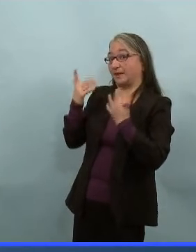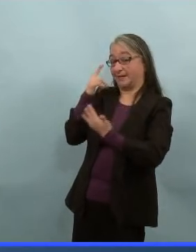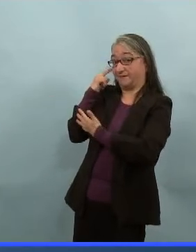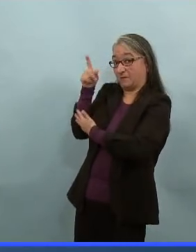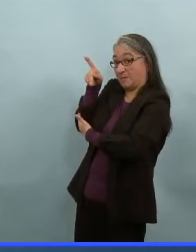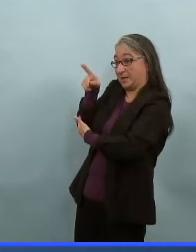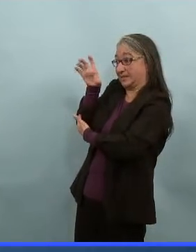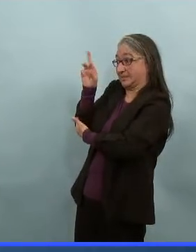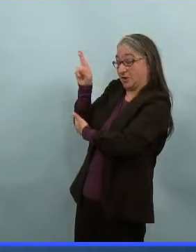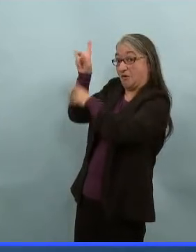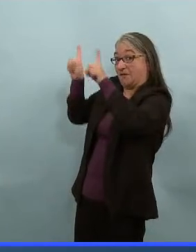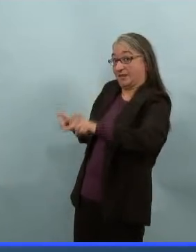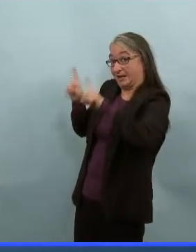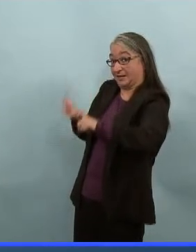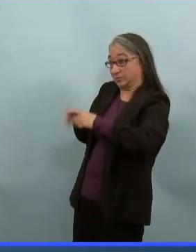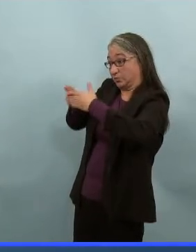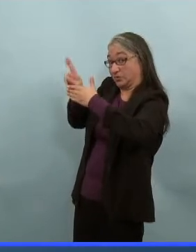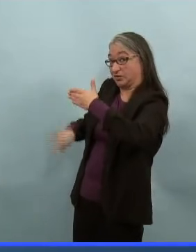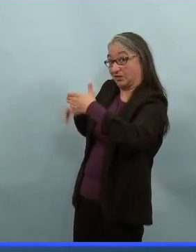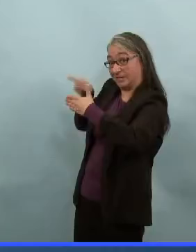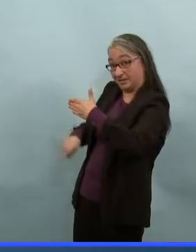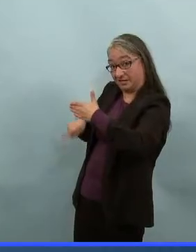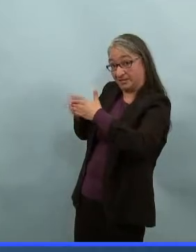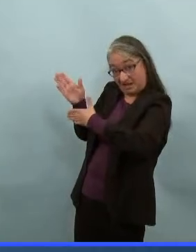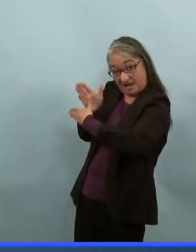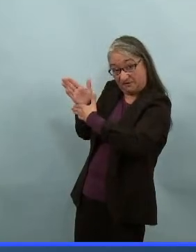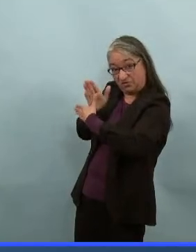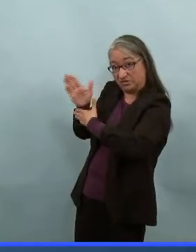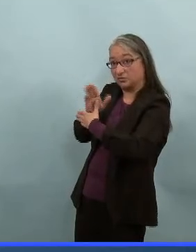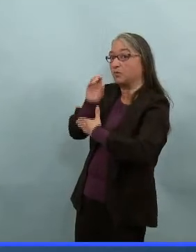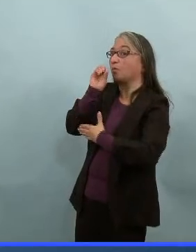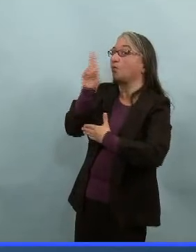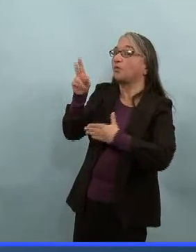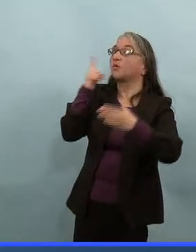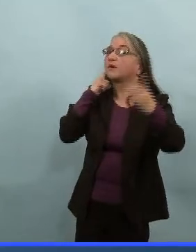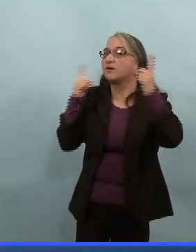uh and i mean we're hearing people that are waiting longer than a week uh what what's the